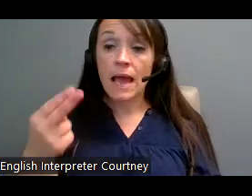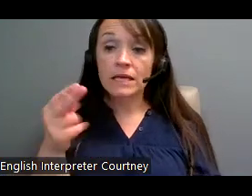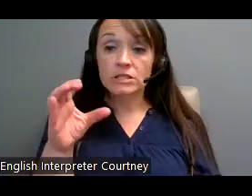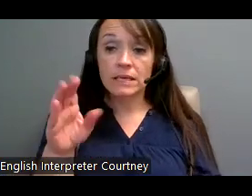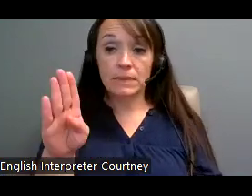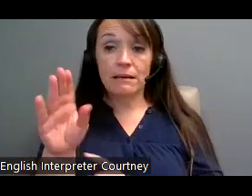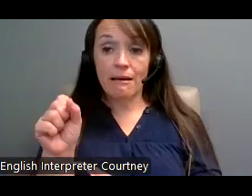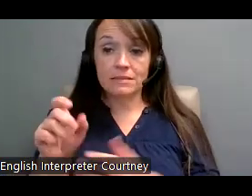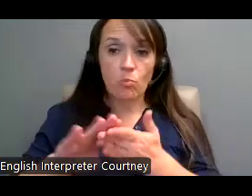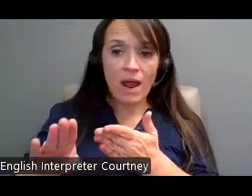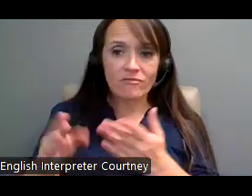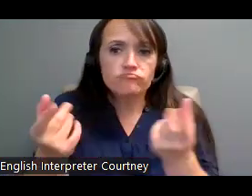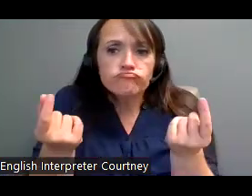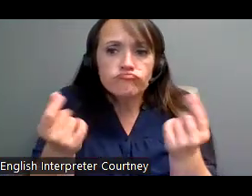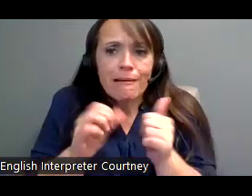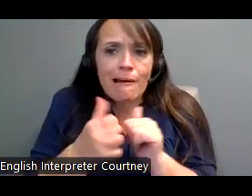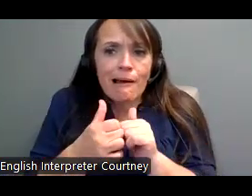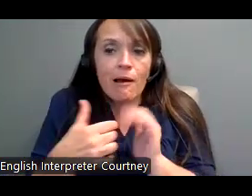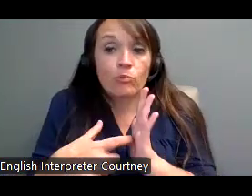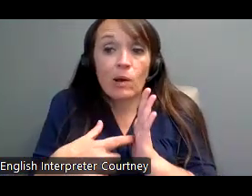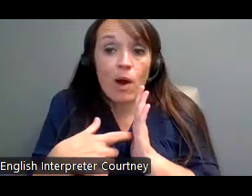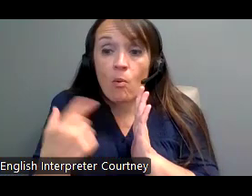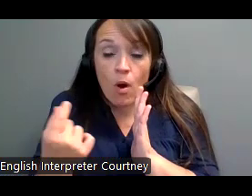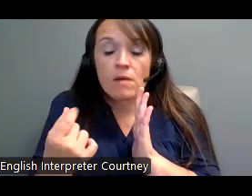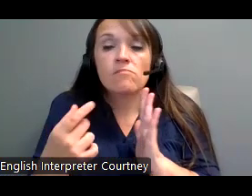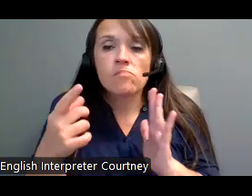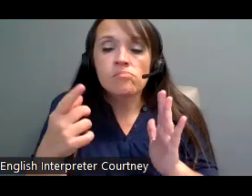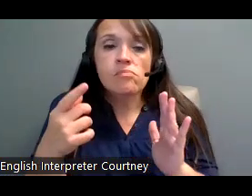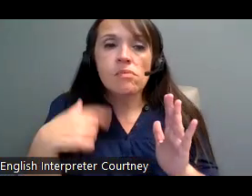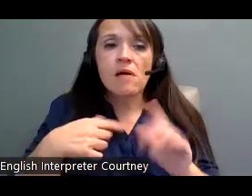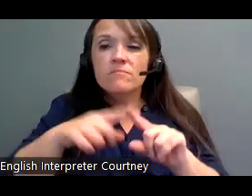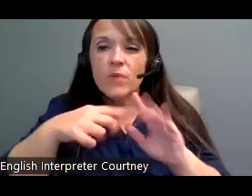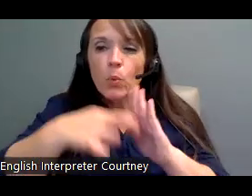you have to meet the eligibility requirements for each waiver, you have to have the disability